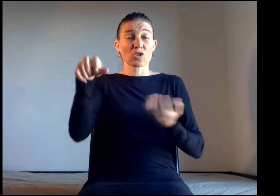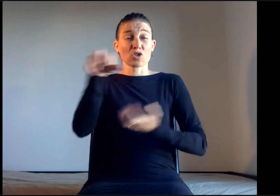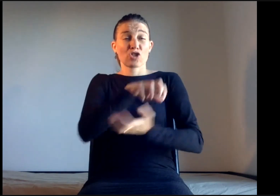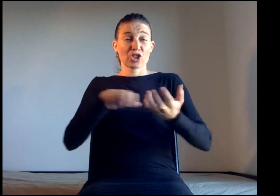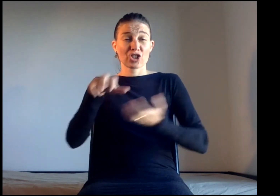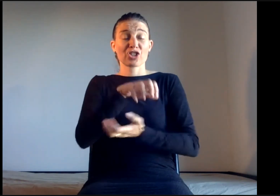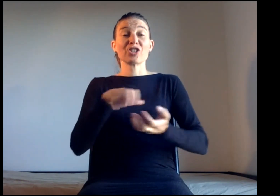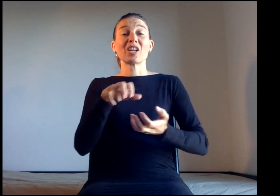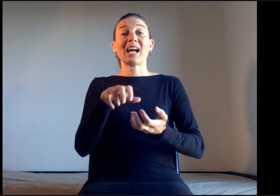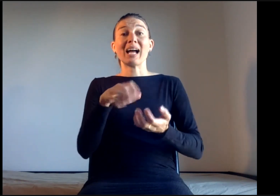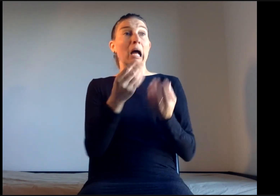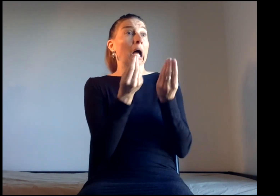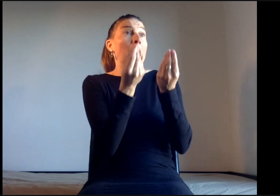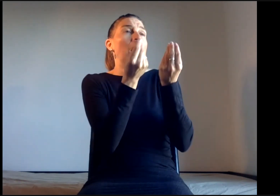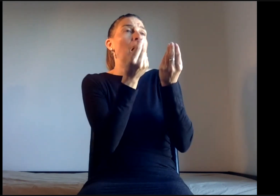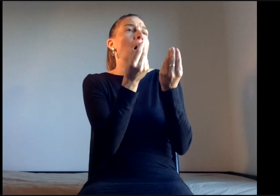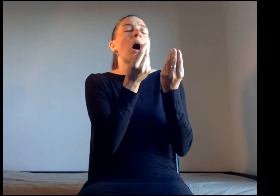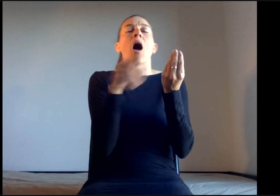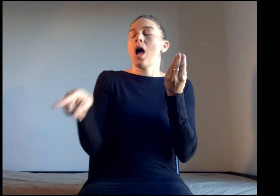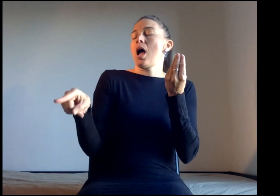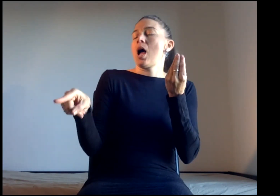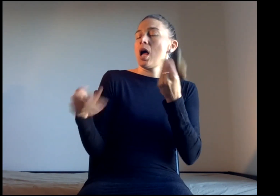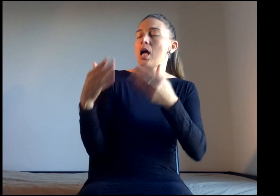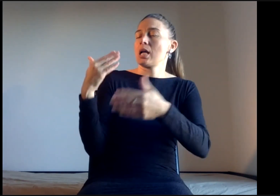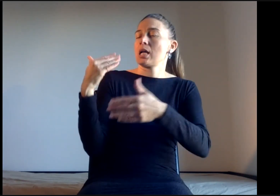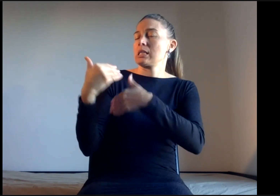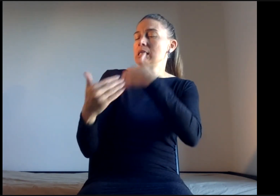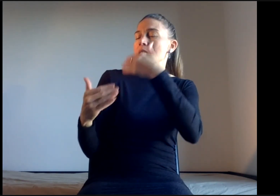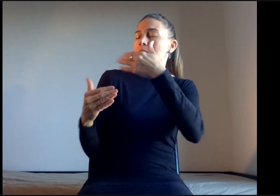That happened after the 2009 economic crisis